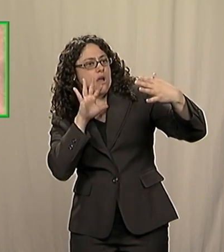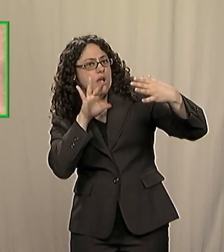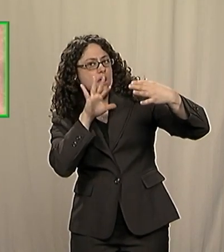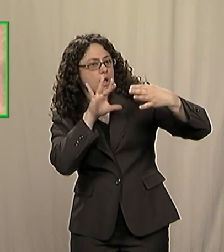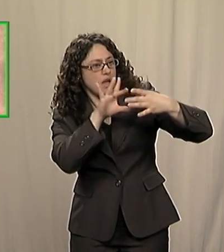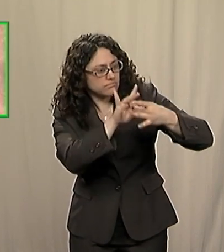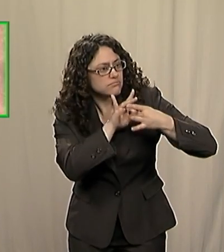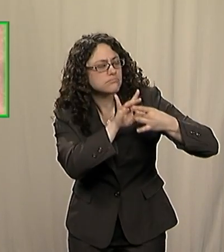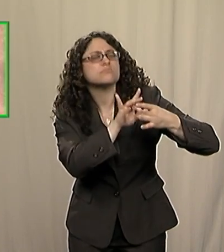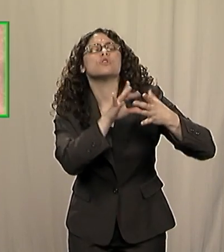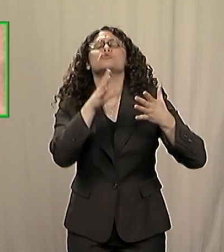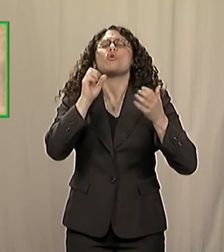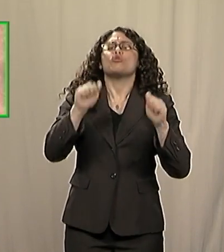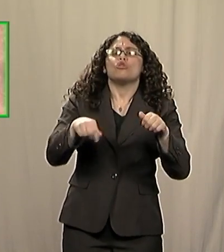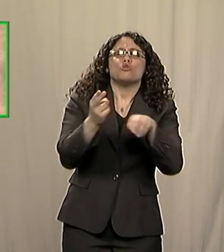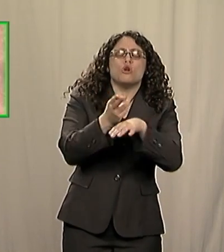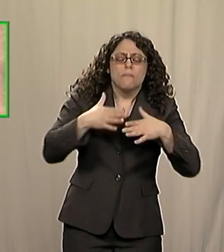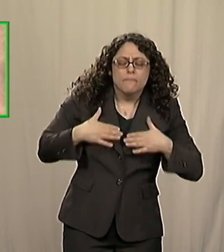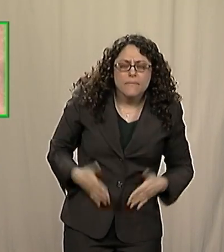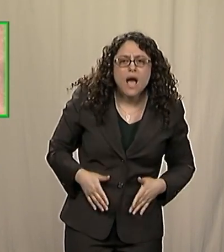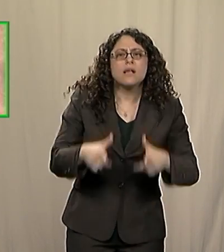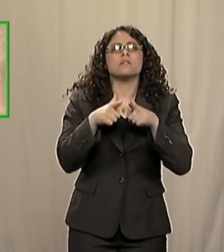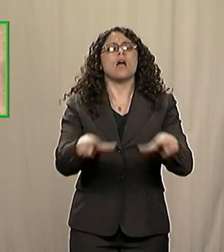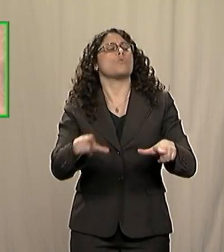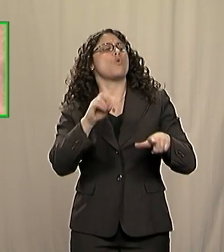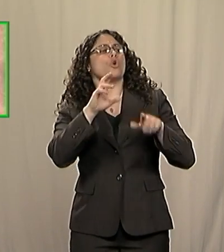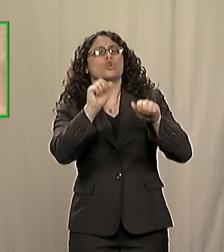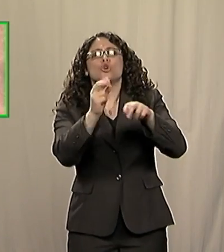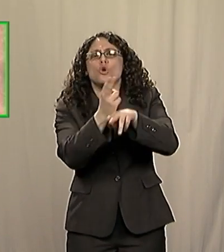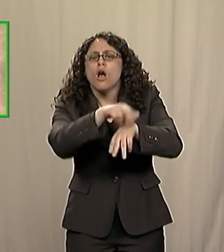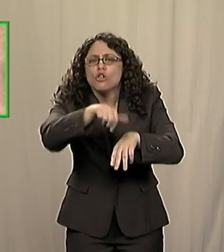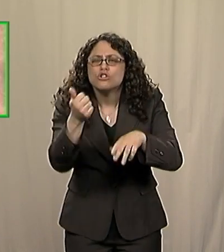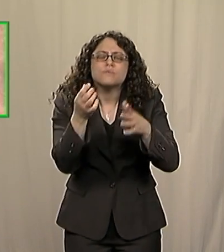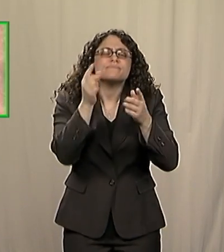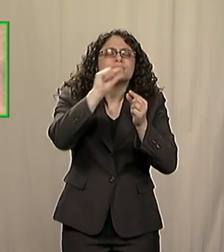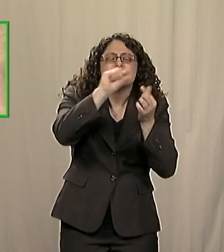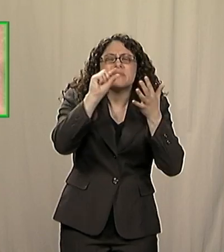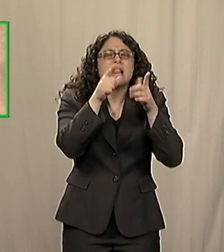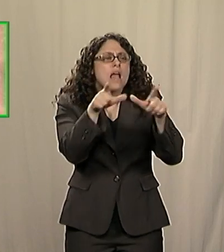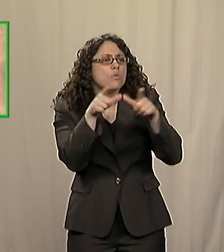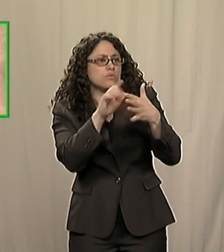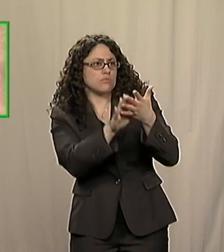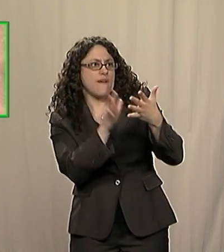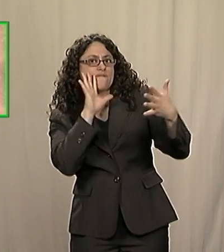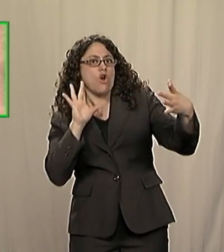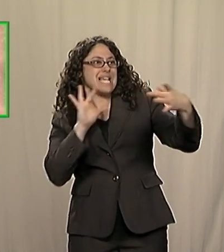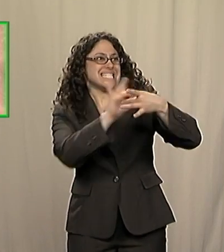body language or other behaviors, that we signal that we want to increase or decrease the social distance. This can also be reflected,